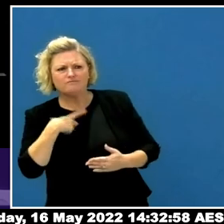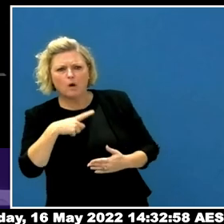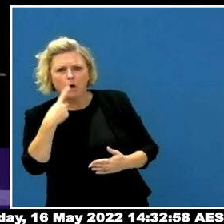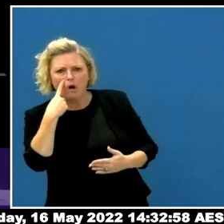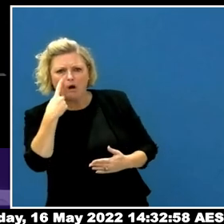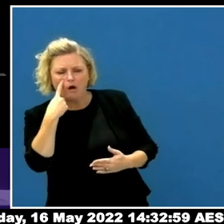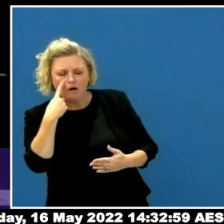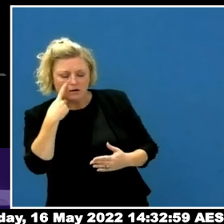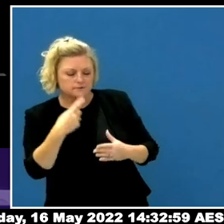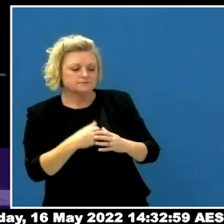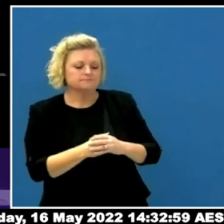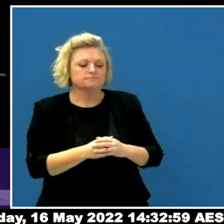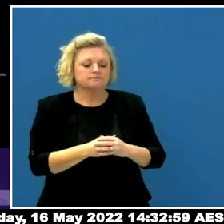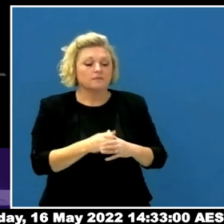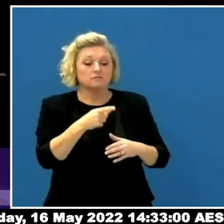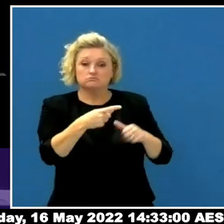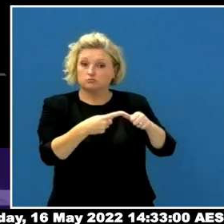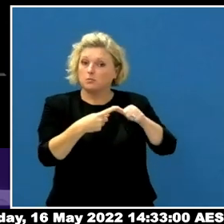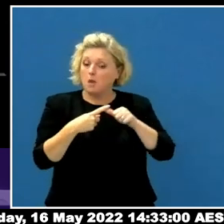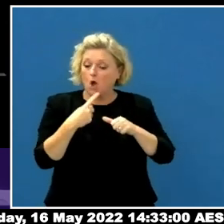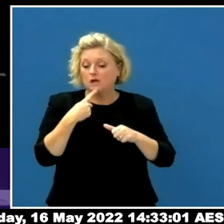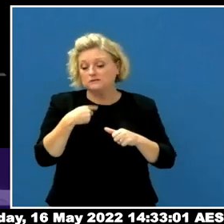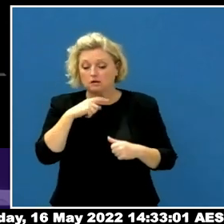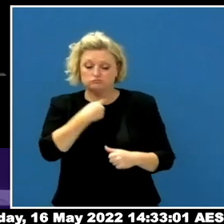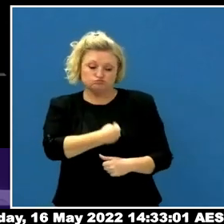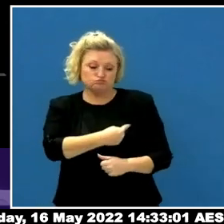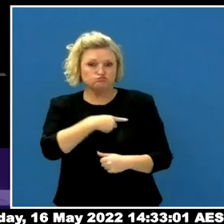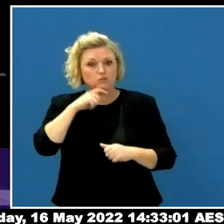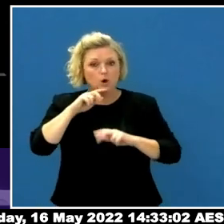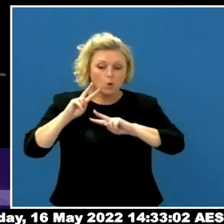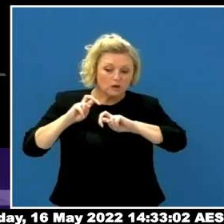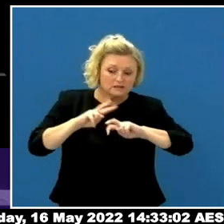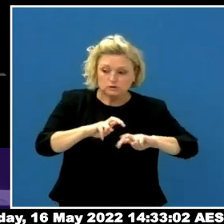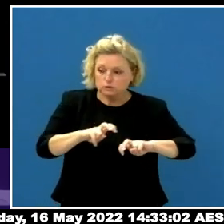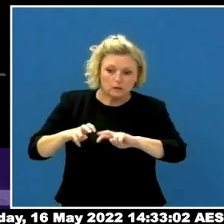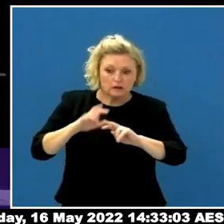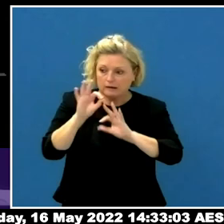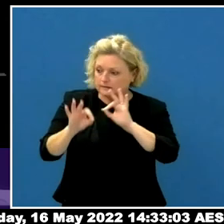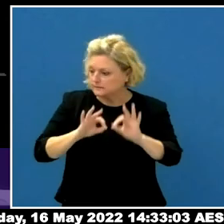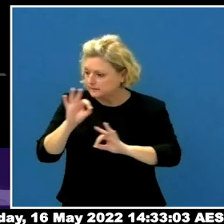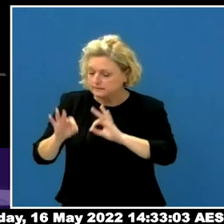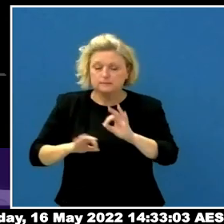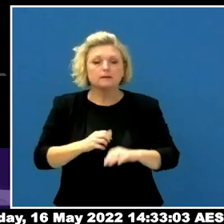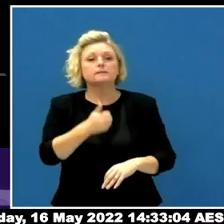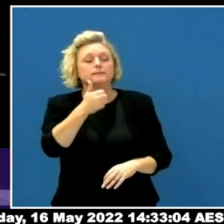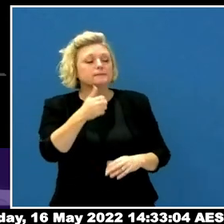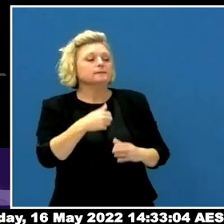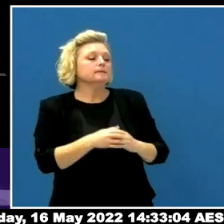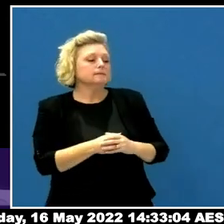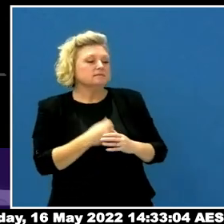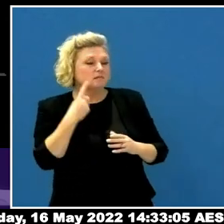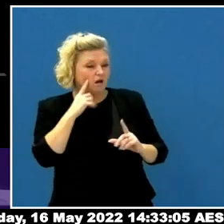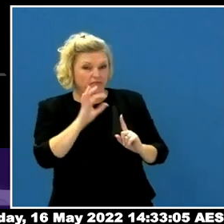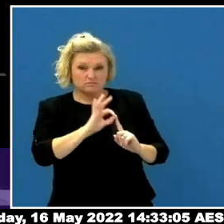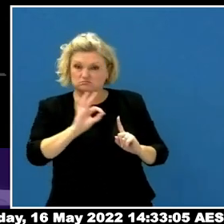And I tried to follow it up a few times, and I never got an answer, and then she was no